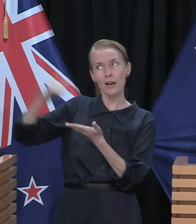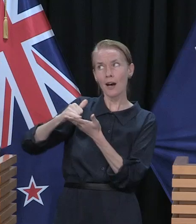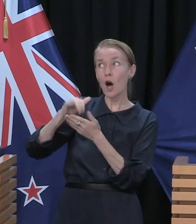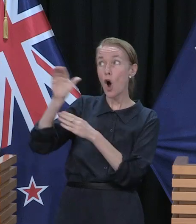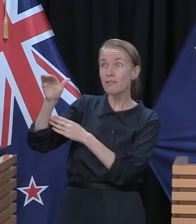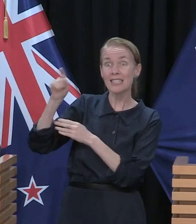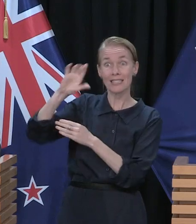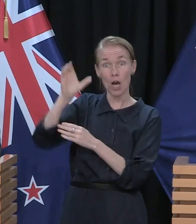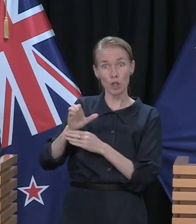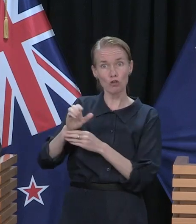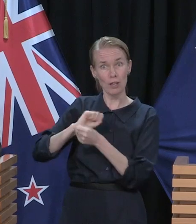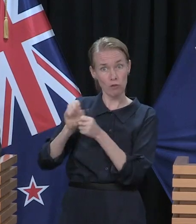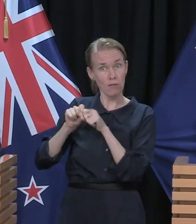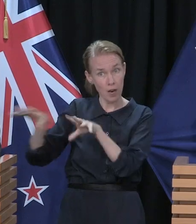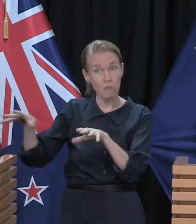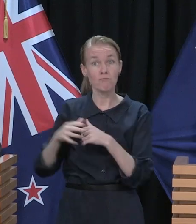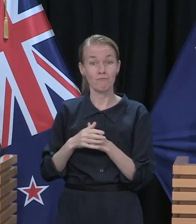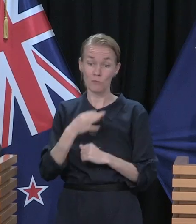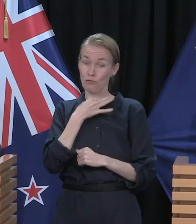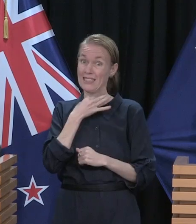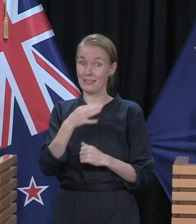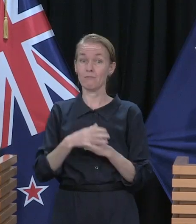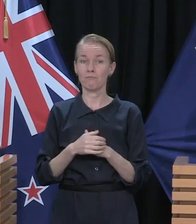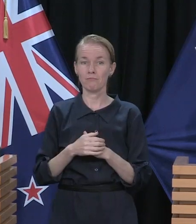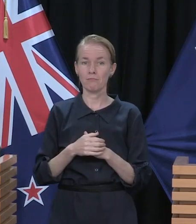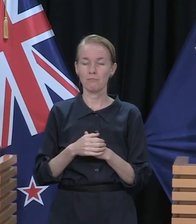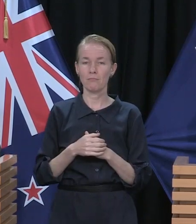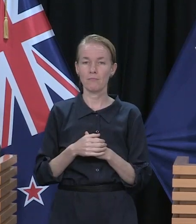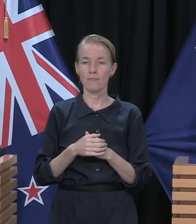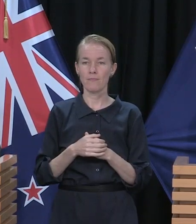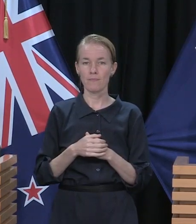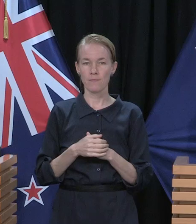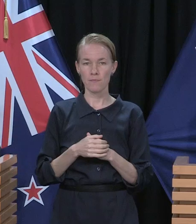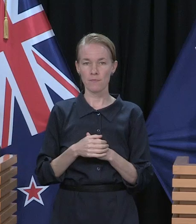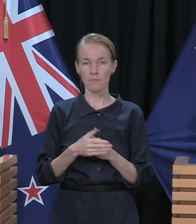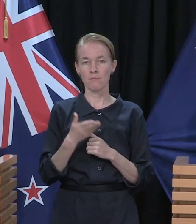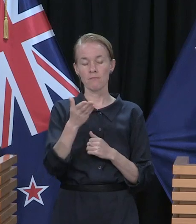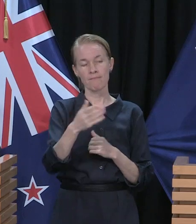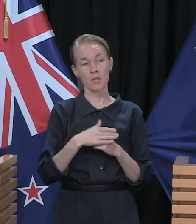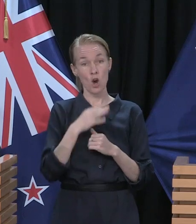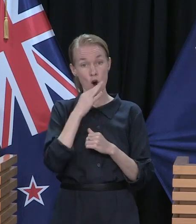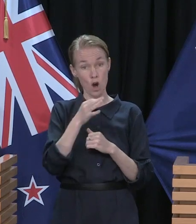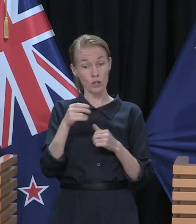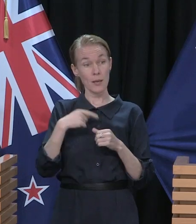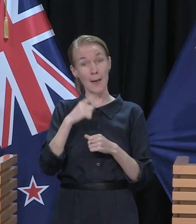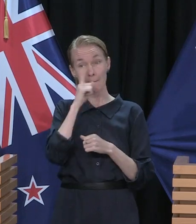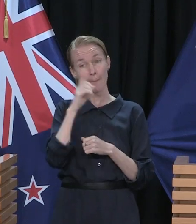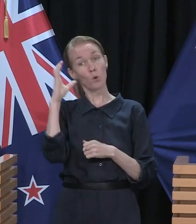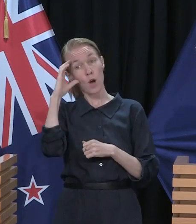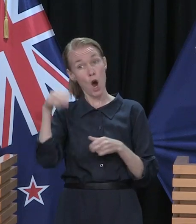there's a higher rate of COVID-19. That is one of the risks people take when they leave the country.